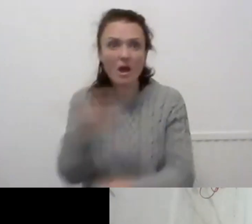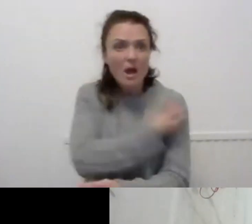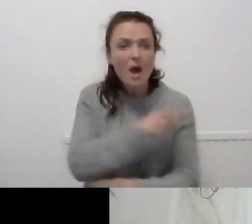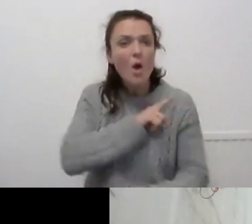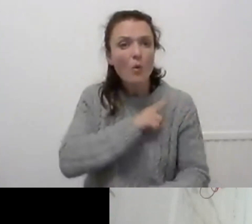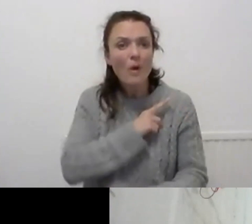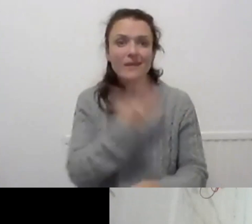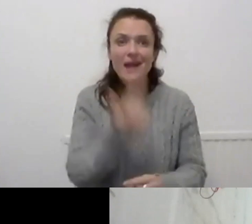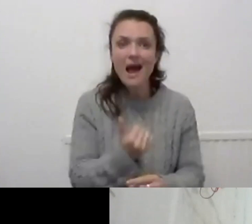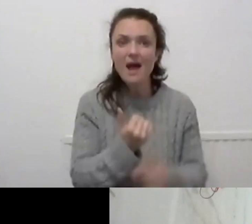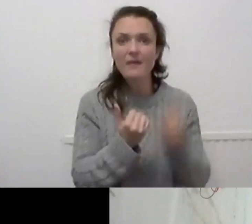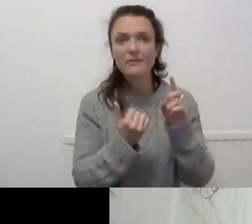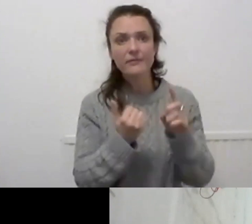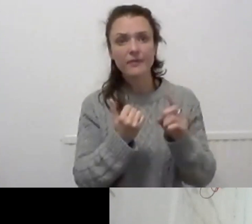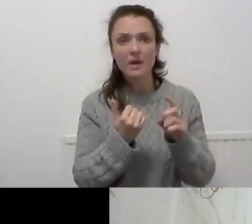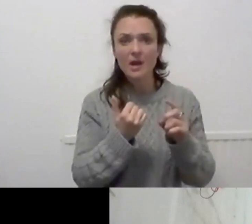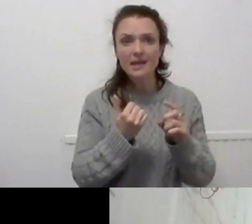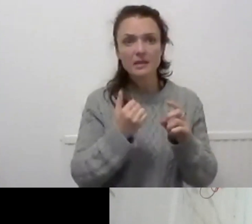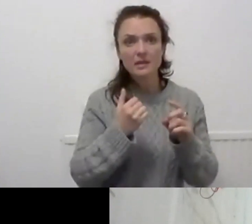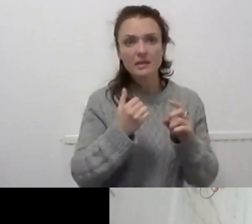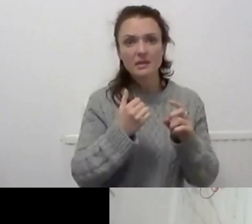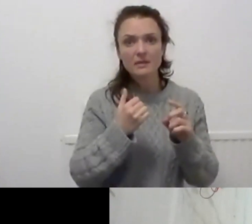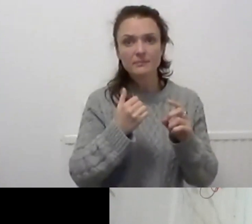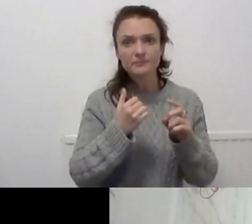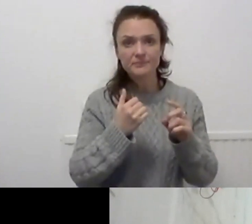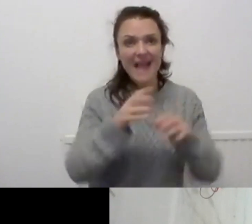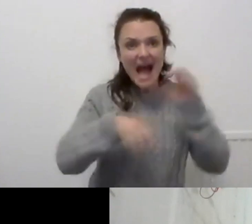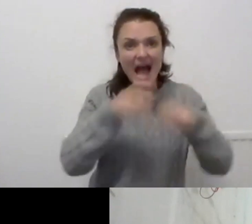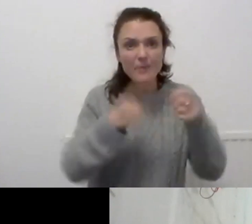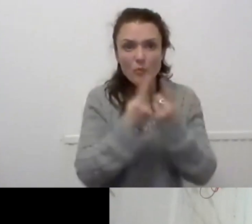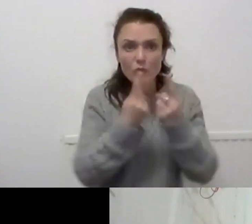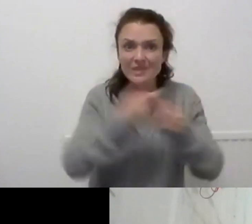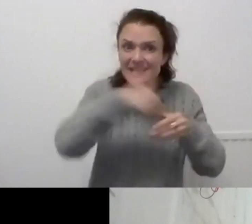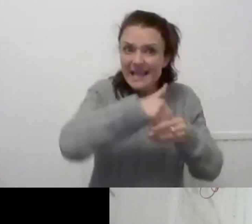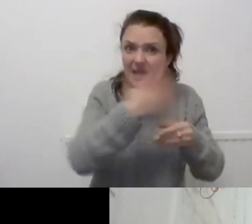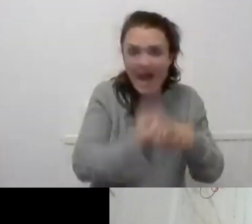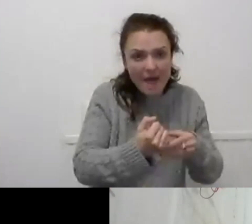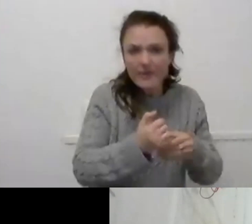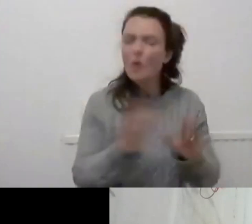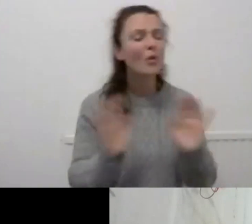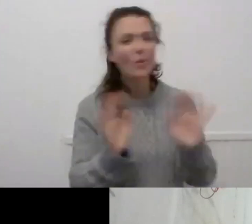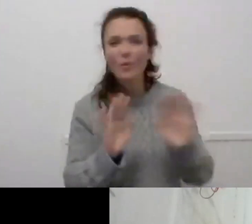No, I think I just said is we've got really very trusted, you know, medical professionals